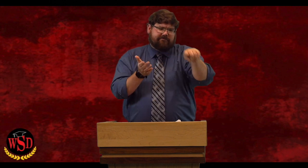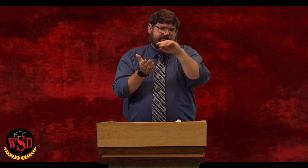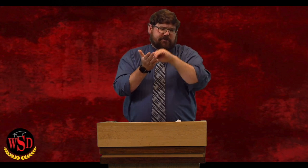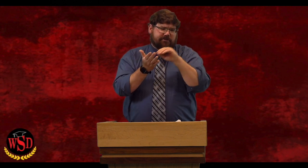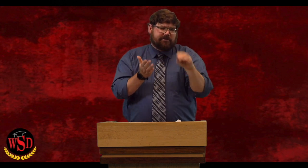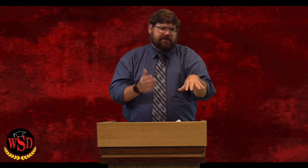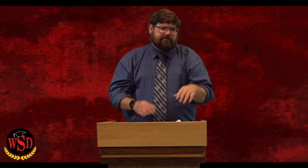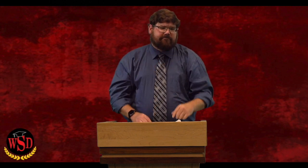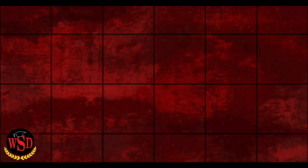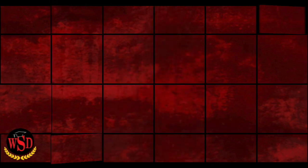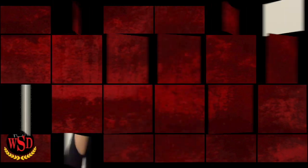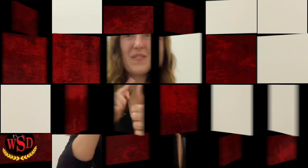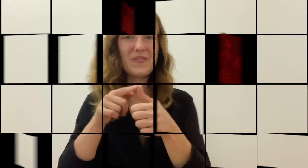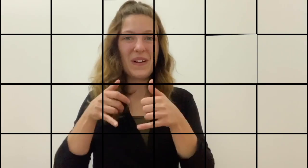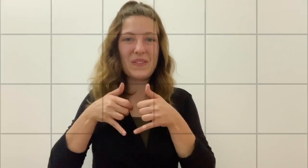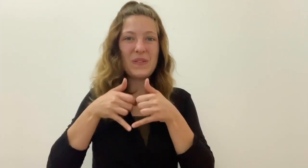Congratulations to the students.